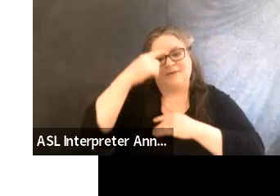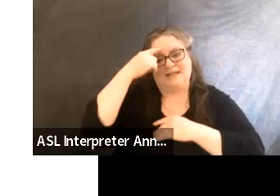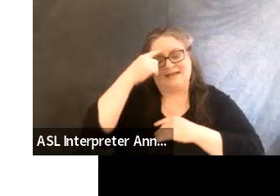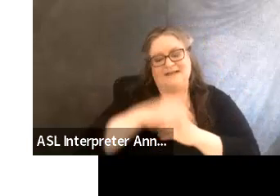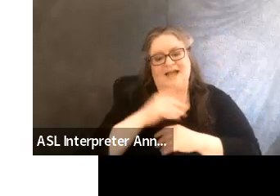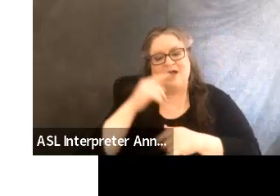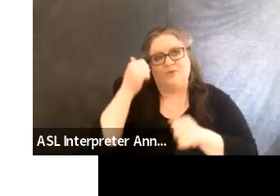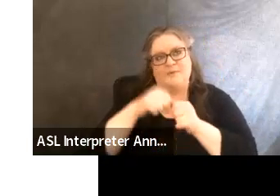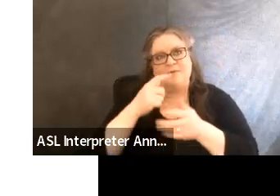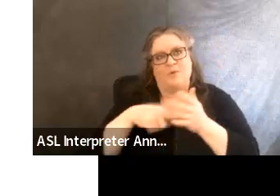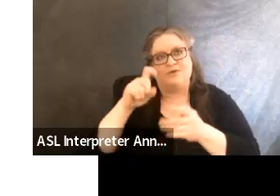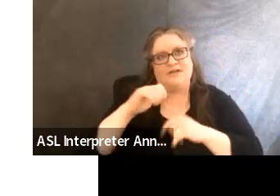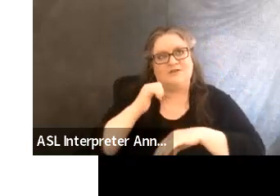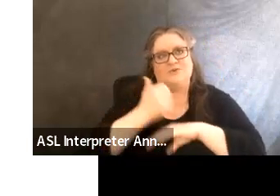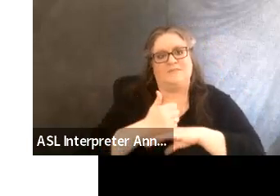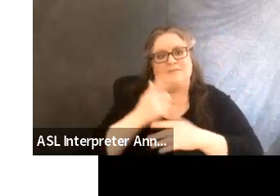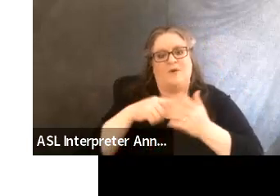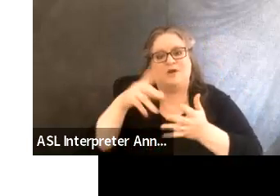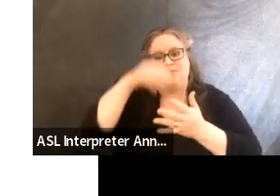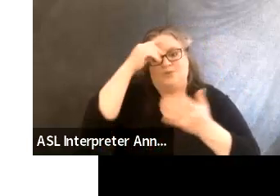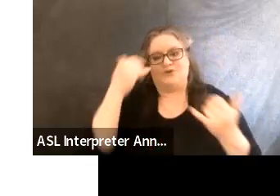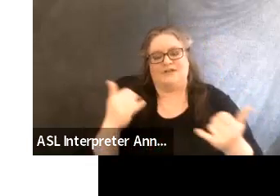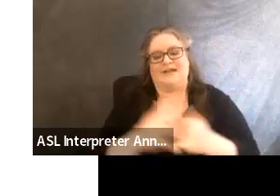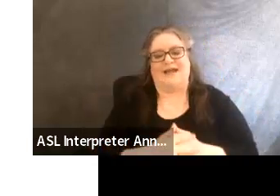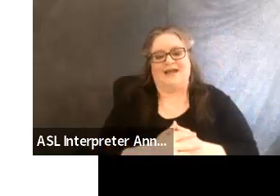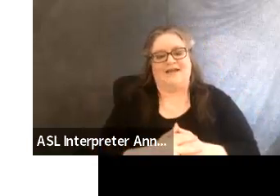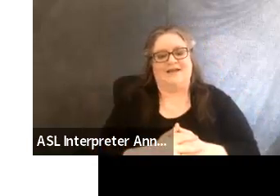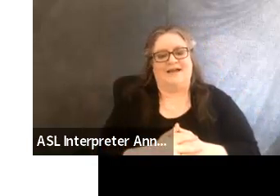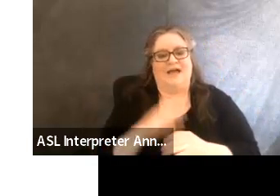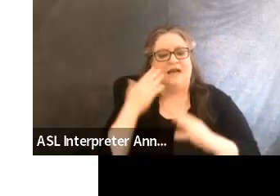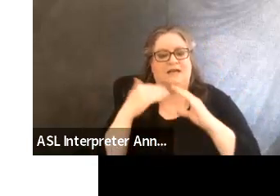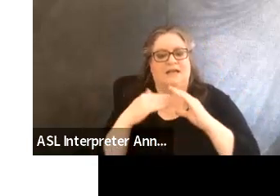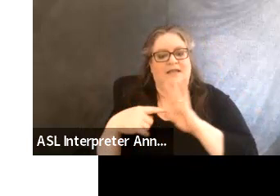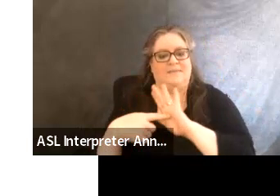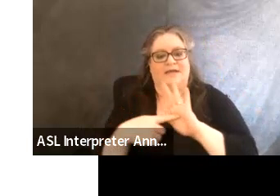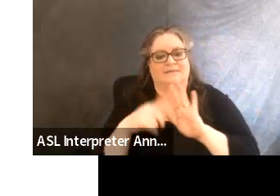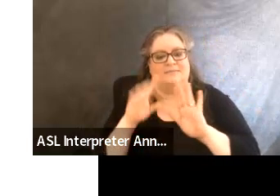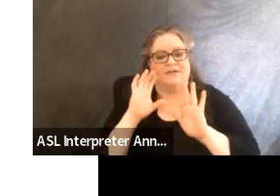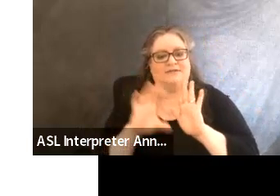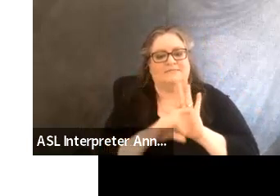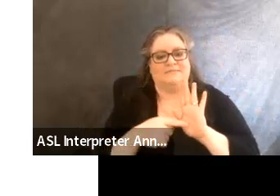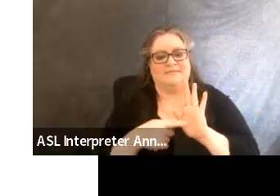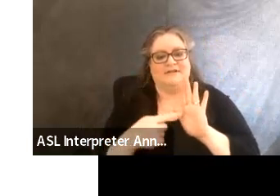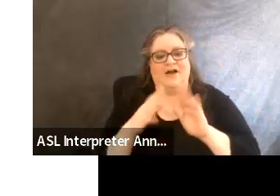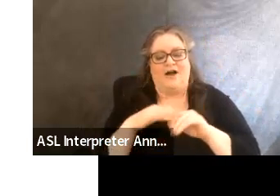what to implement what you aren't today. So, an email symbol is shown on this slide. And that is all.